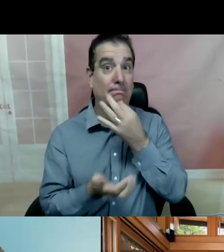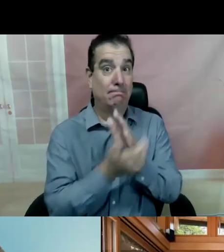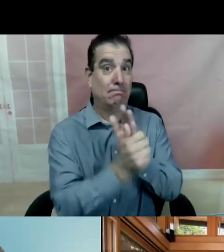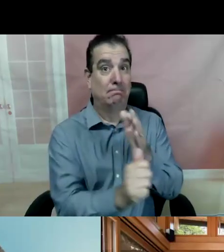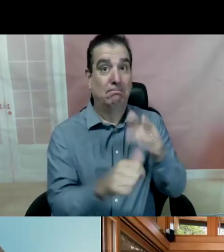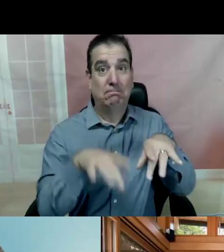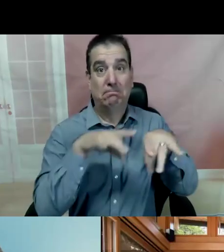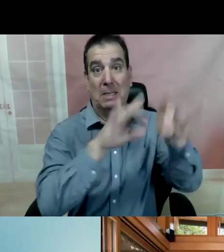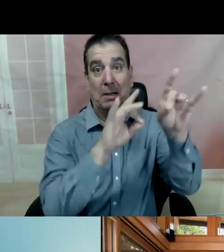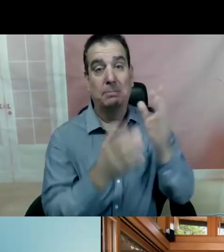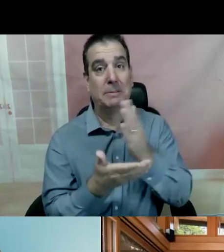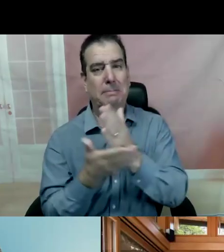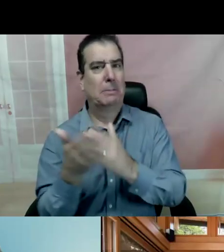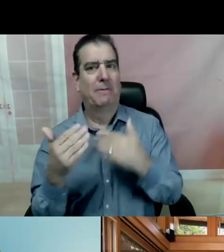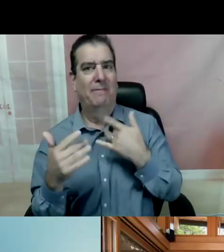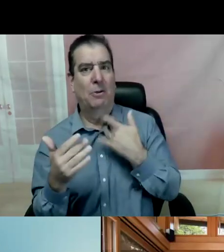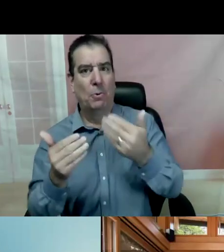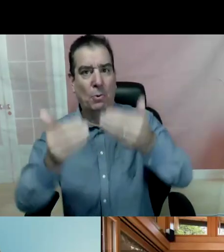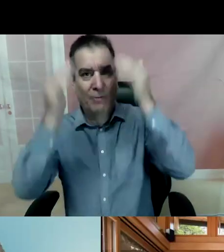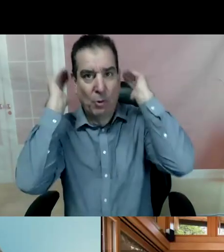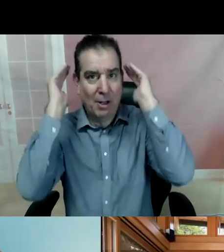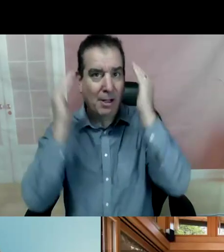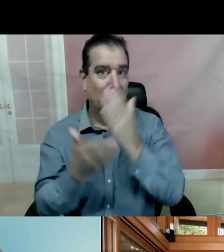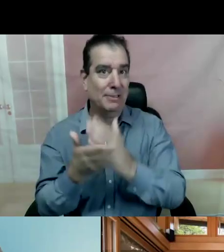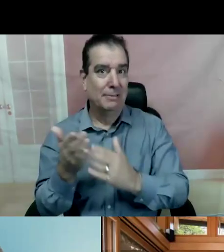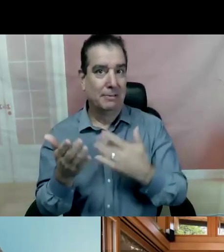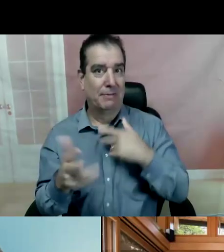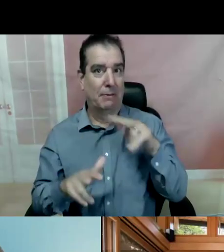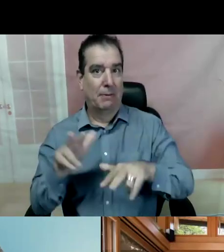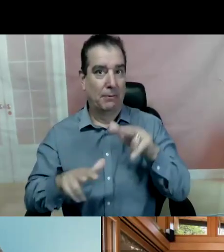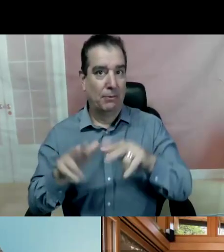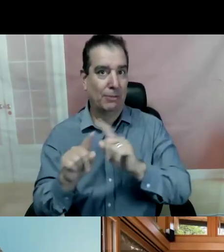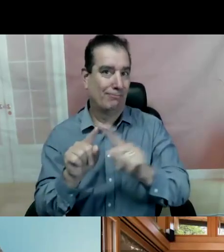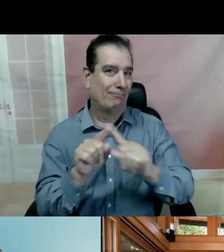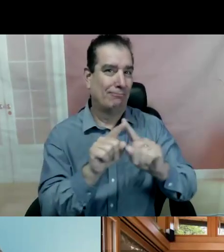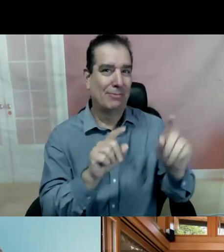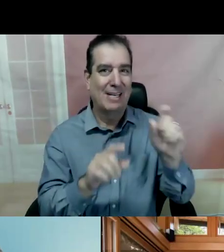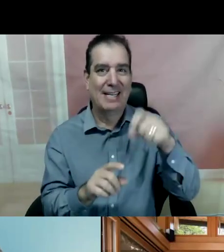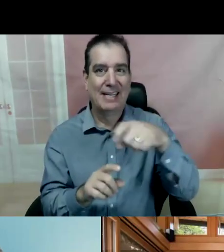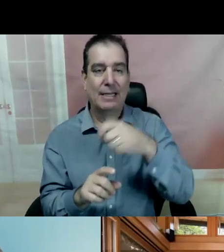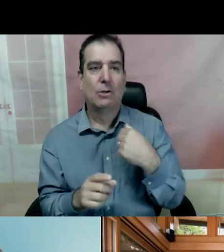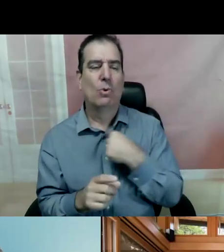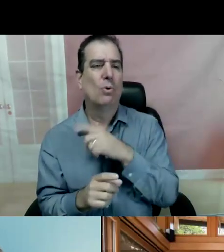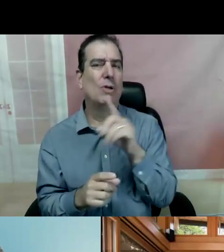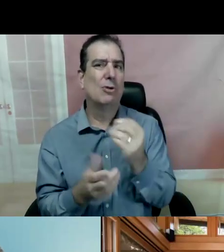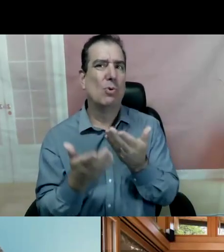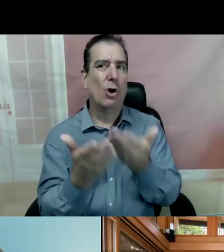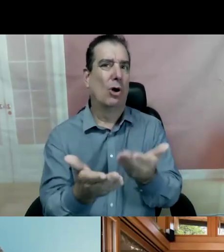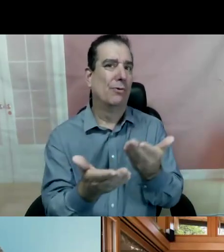some of them maybe are quite good already. Maybe they can pick something up, you know, quickly. Maybe some of them are overwhelmed. You know, they just… there's just such a range of how